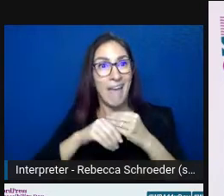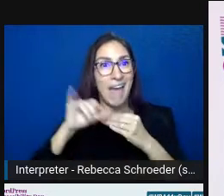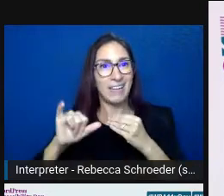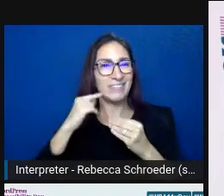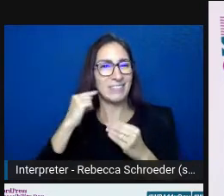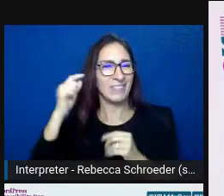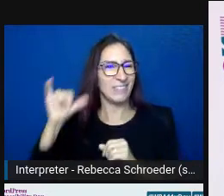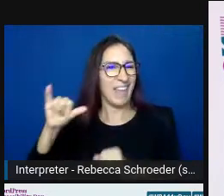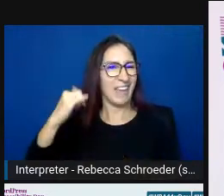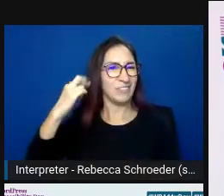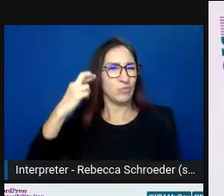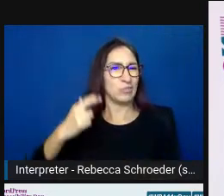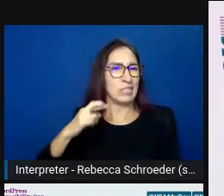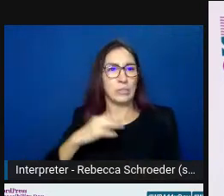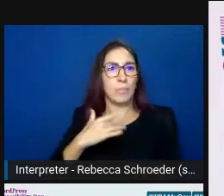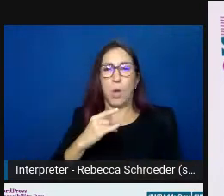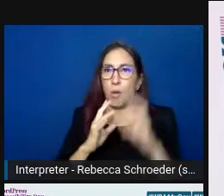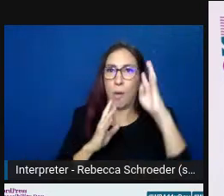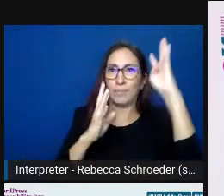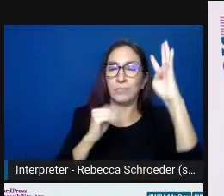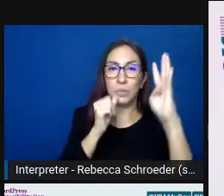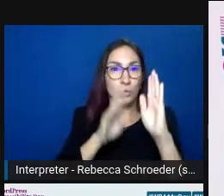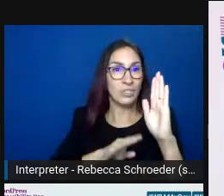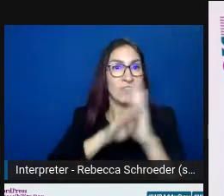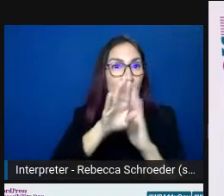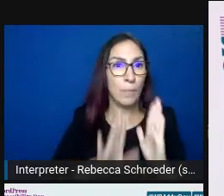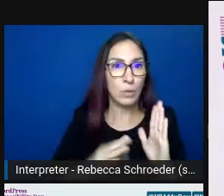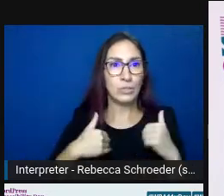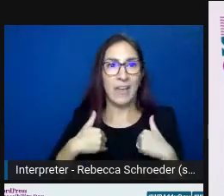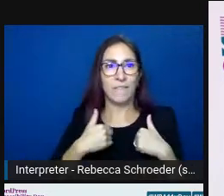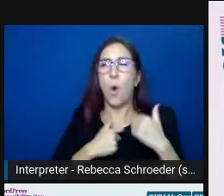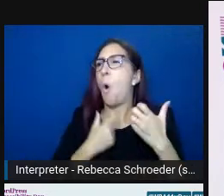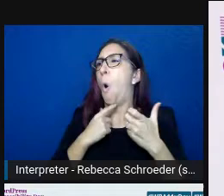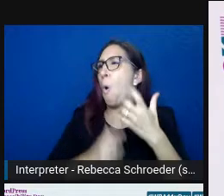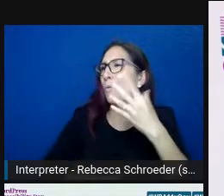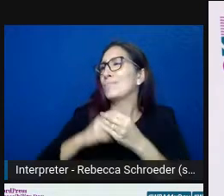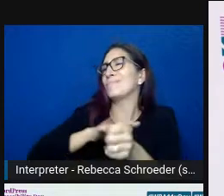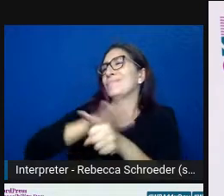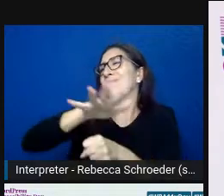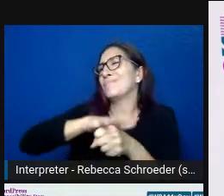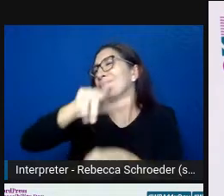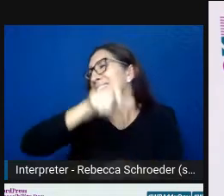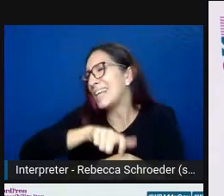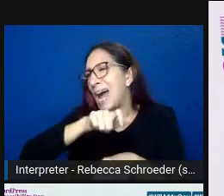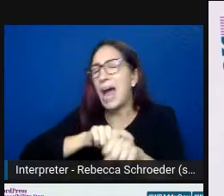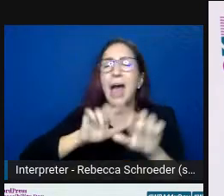Usually developers have no workflow to allow the space for accessibility or the process to architect or test it,